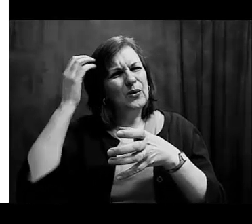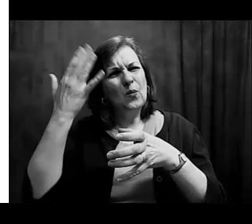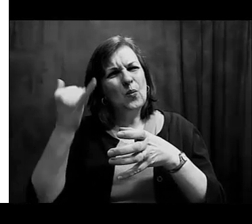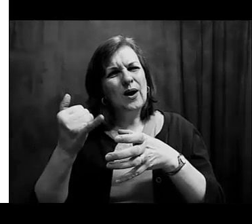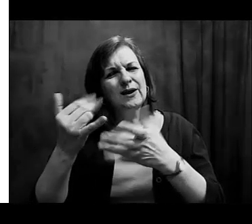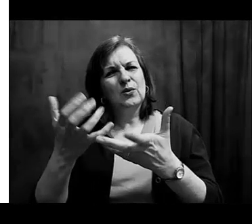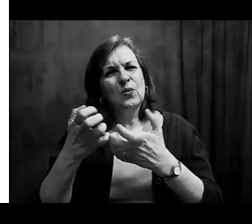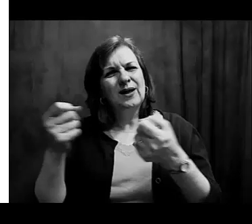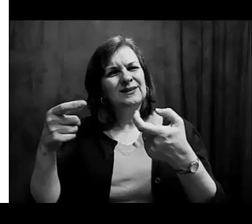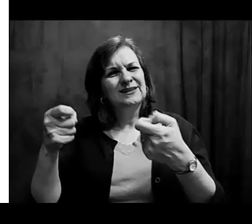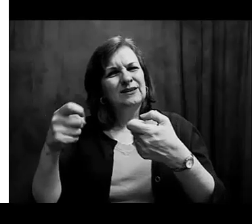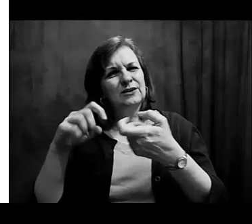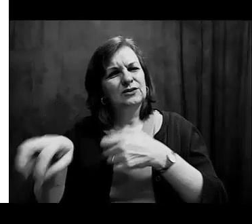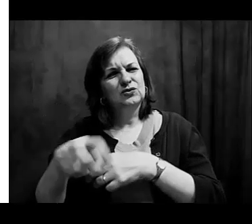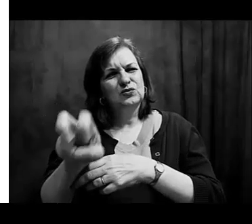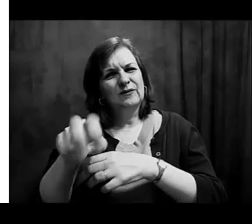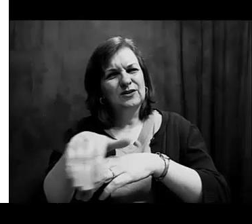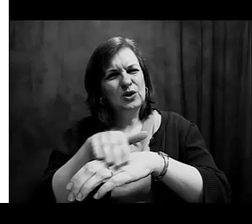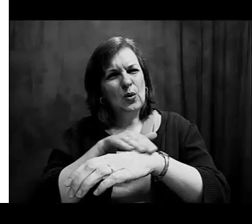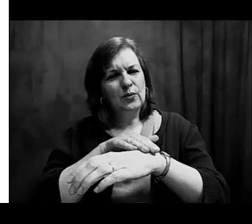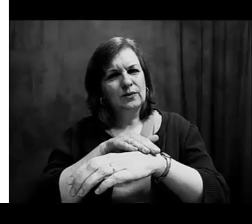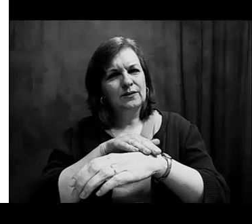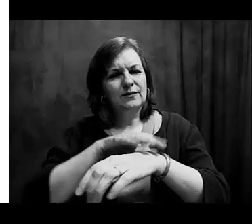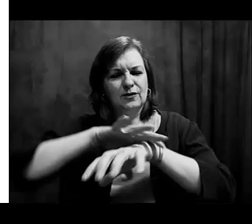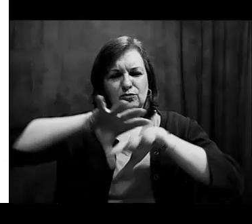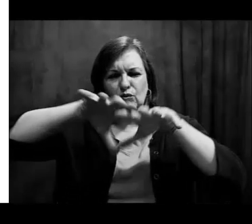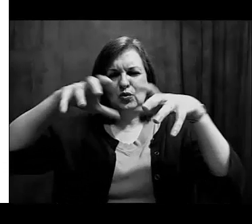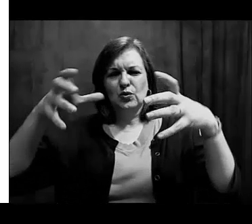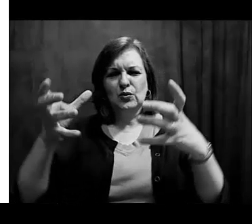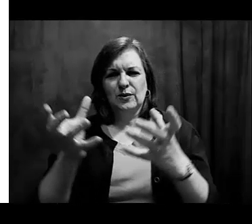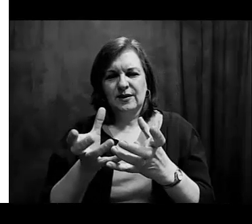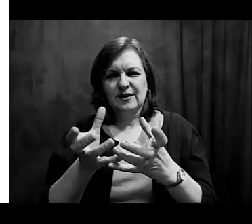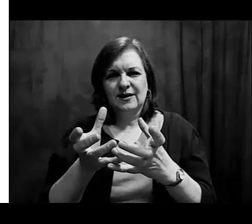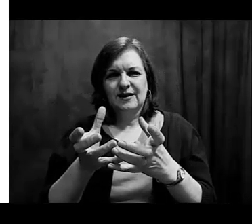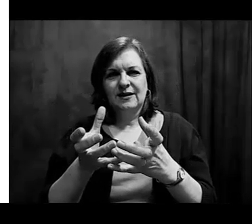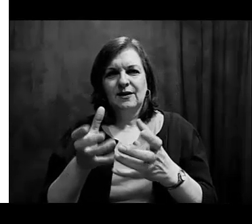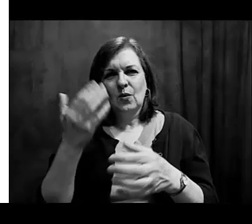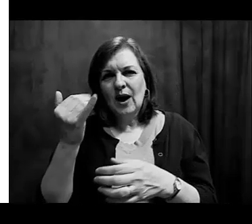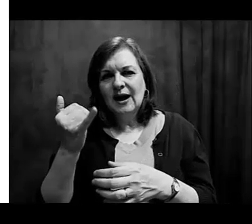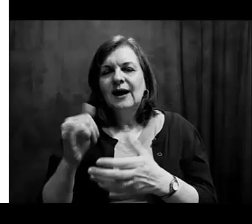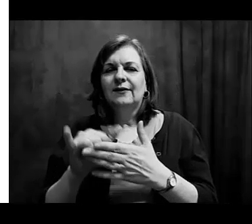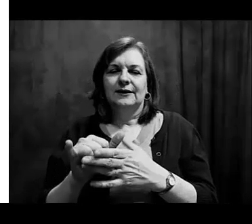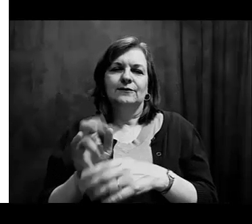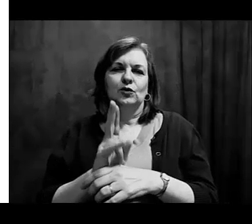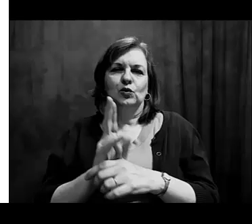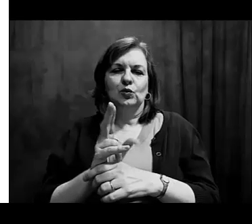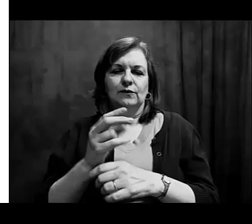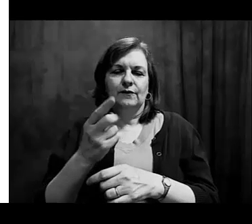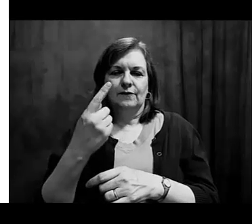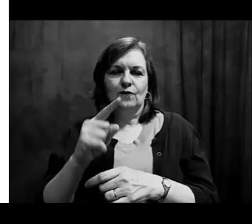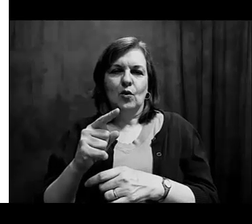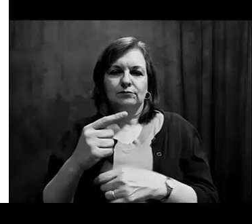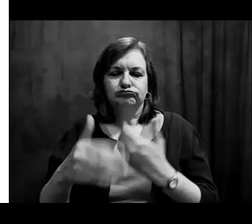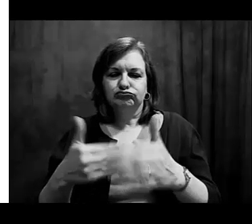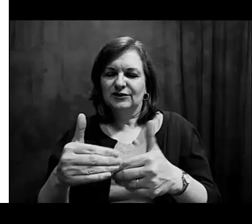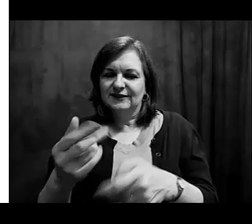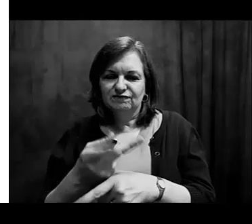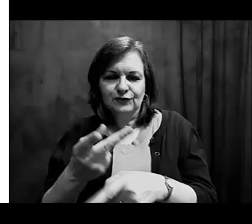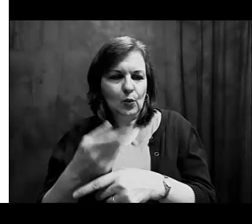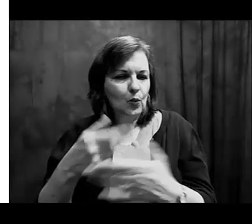the entire cerebral cortex is gray I told you that it is all for processing [the cortex] -- we need to slow down the signal just a little bit so that we